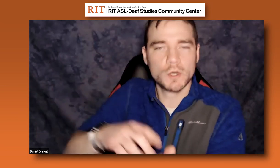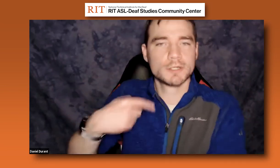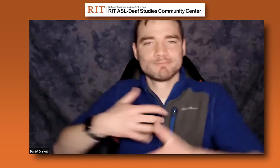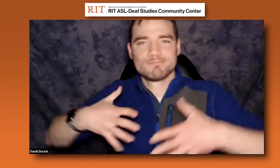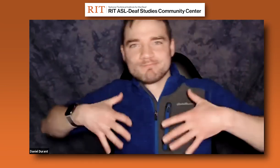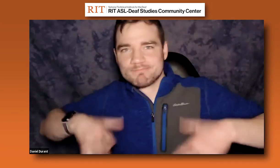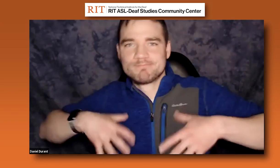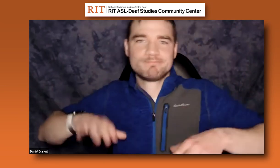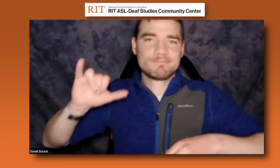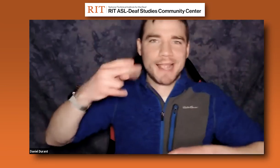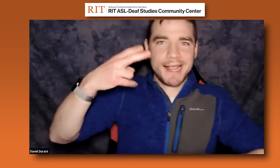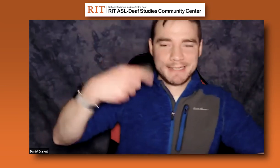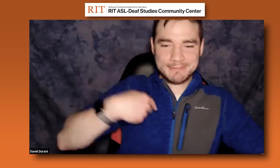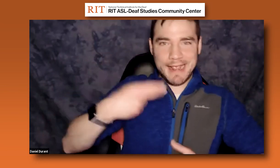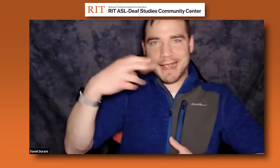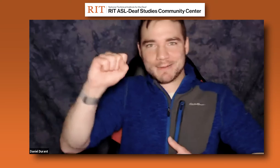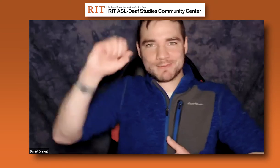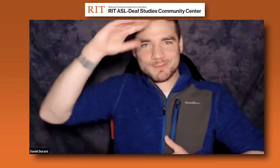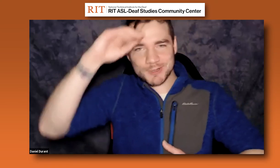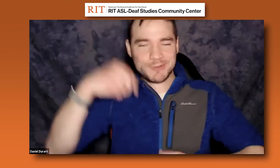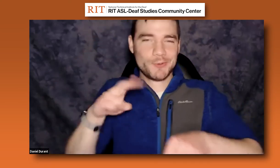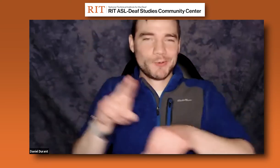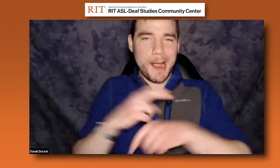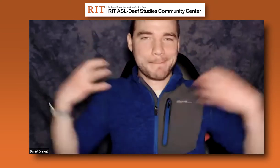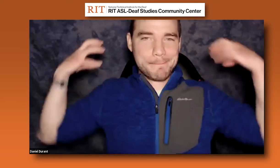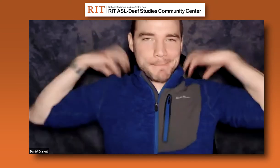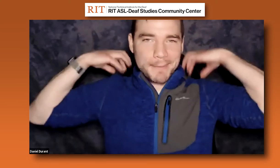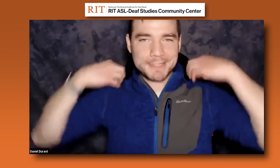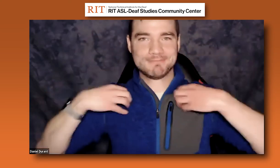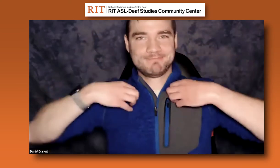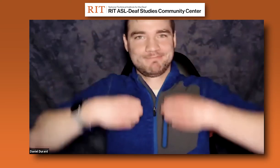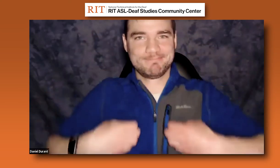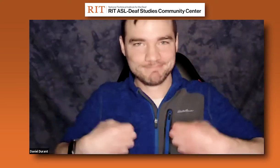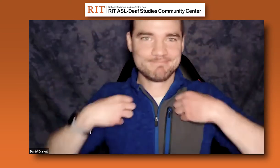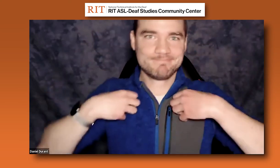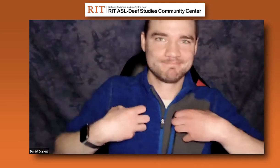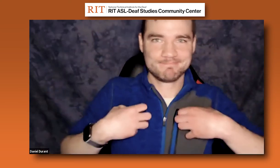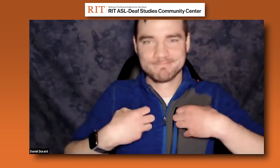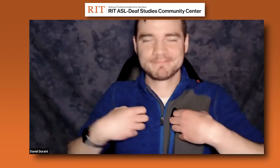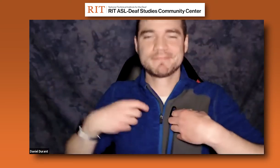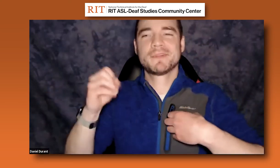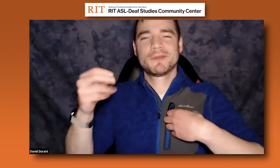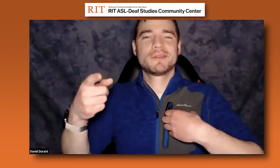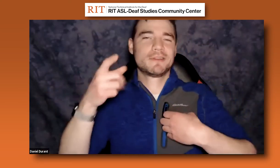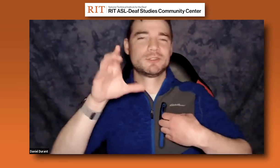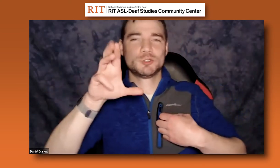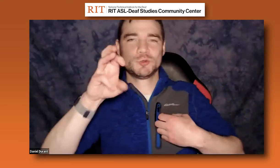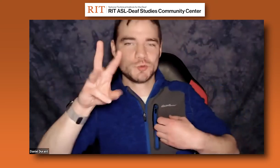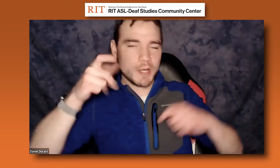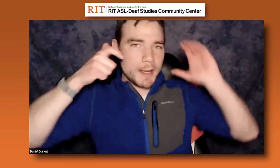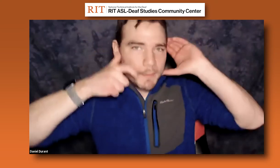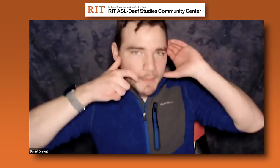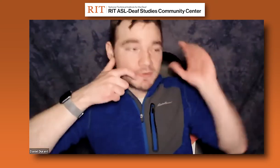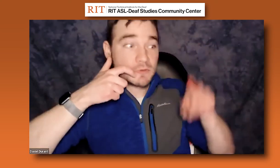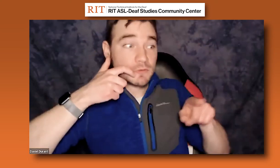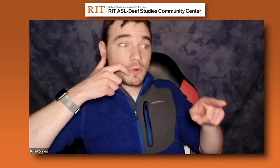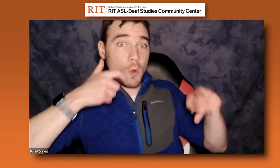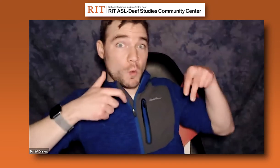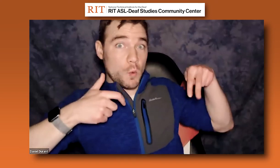in a high school, so I was dressed like a high school kid. I had my backpack on, and the crew would tell you,